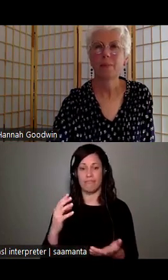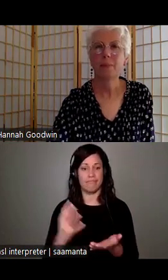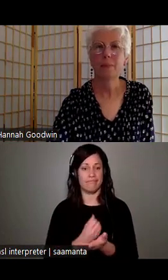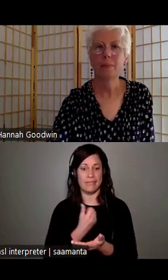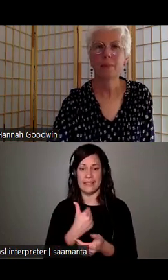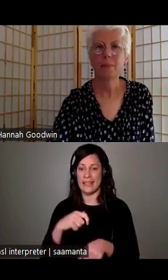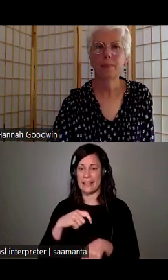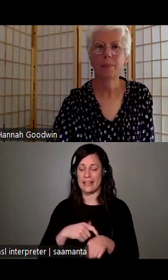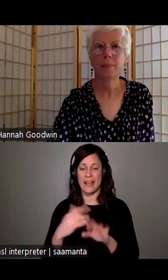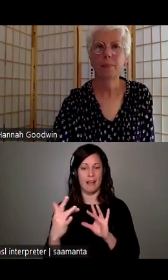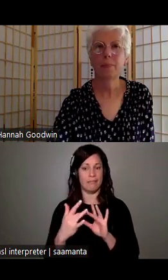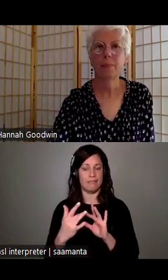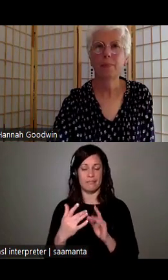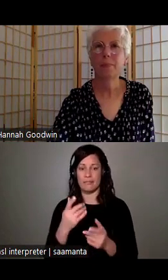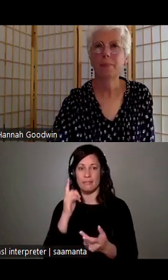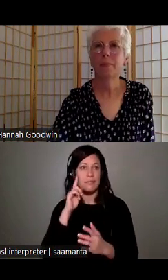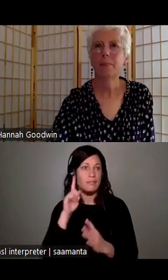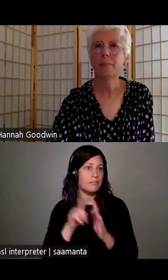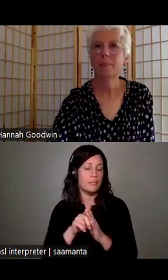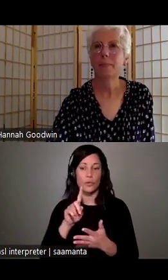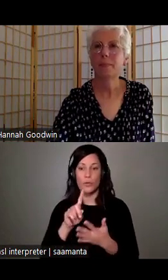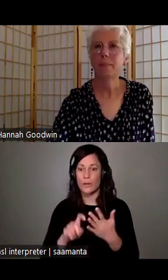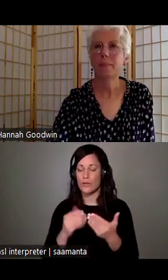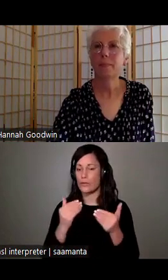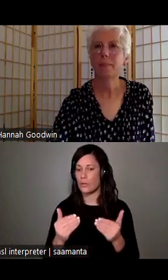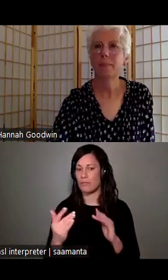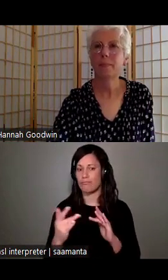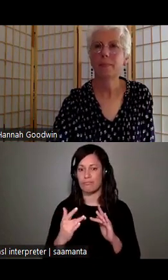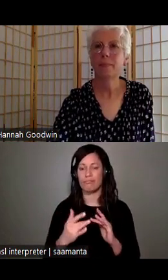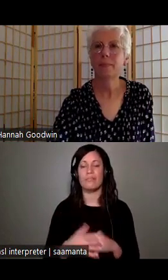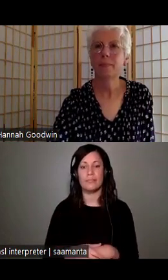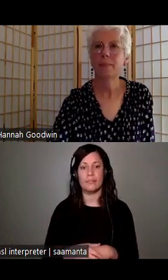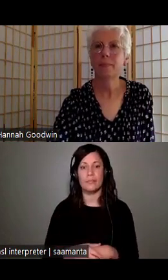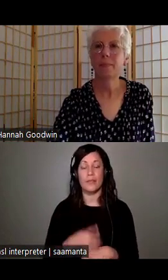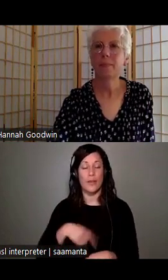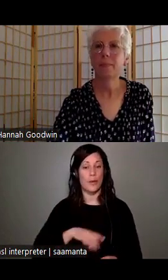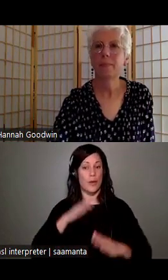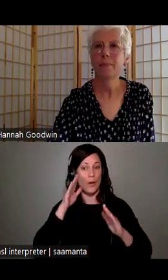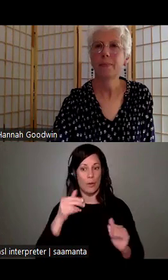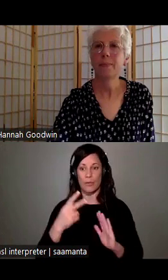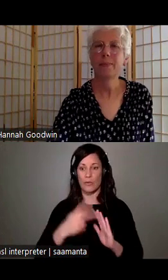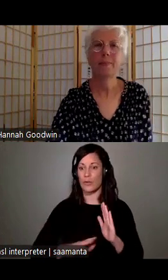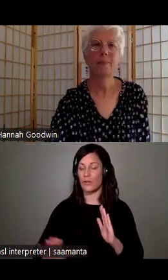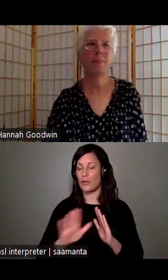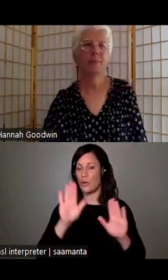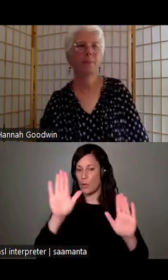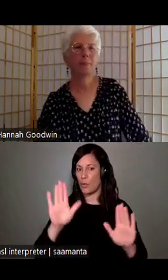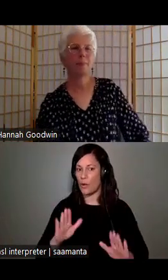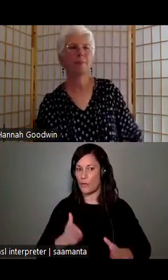and ask us any questions that you have. And we hope to be reading your wonderful, wonderful proposals very shortly.